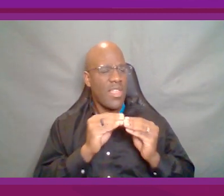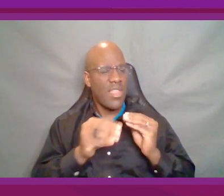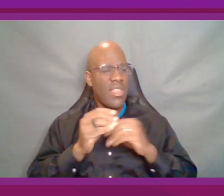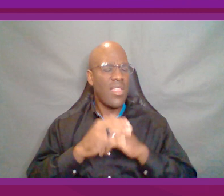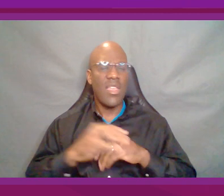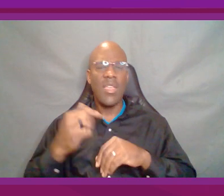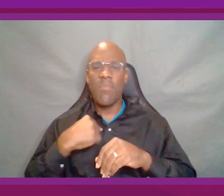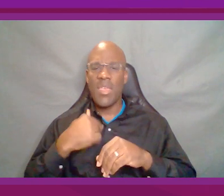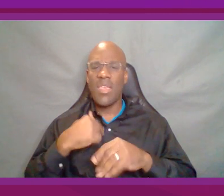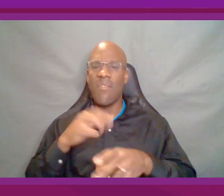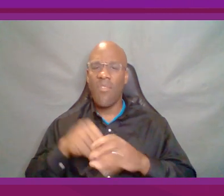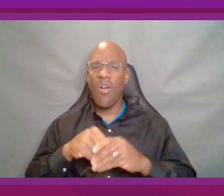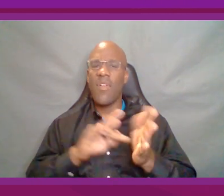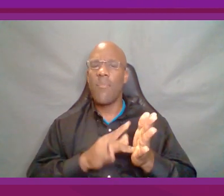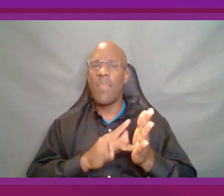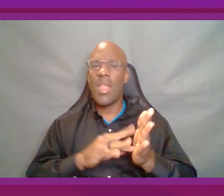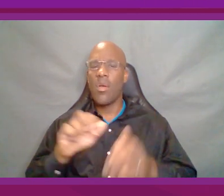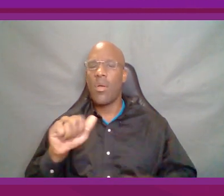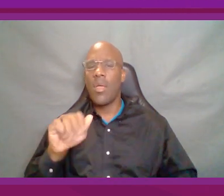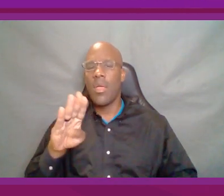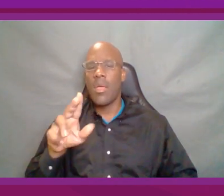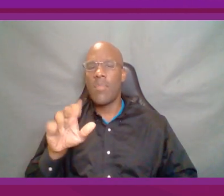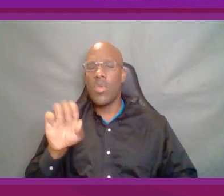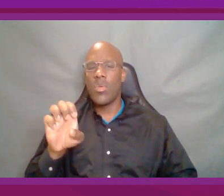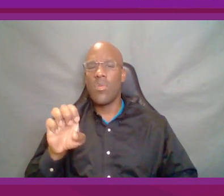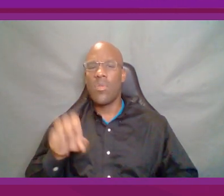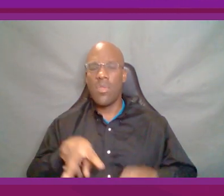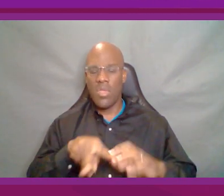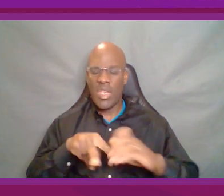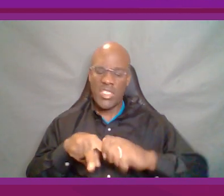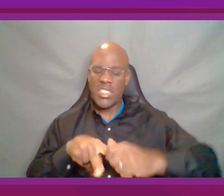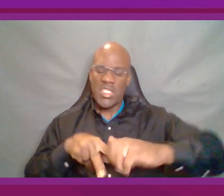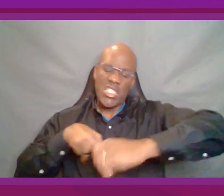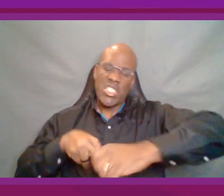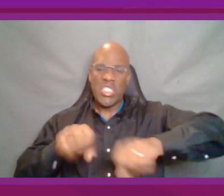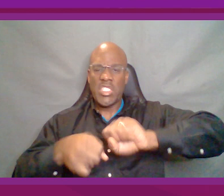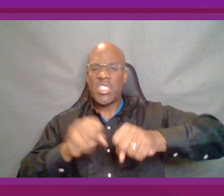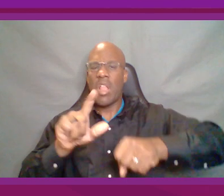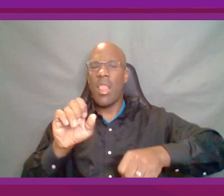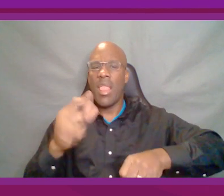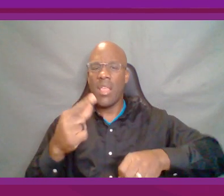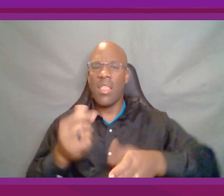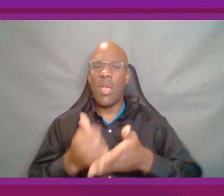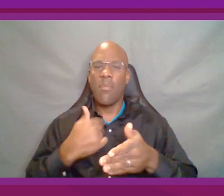medical abuse that I received as a child um so I could walk. So I hid my disability and was